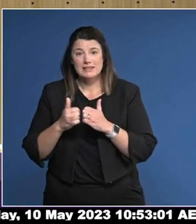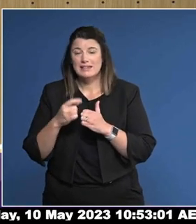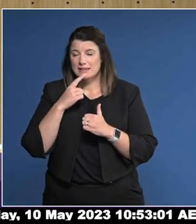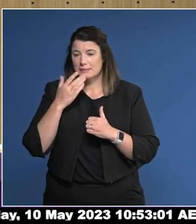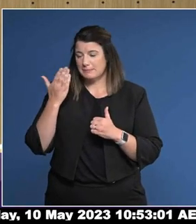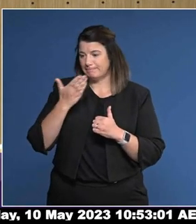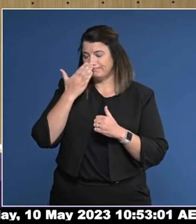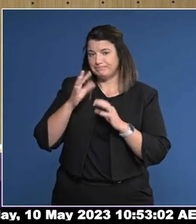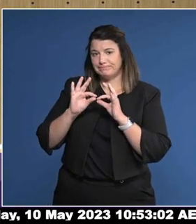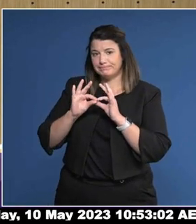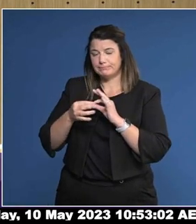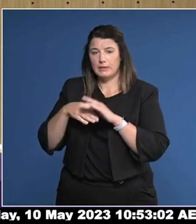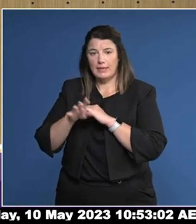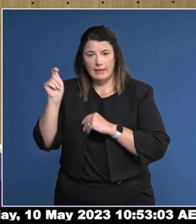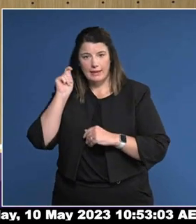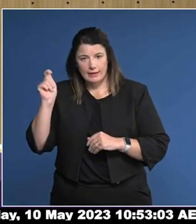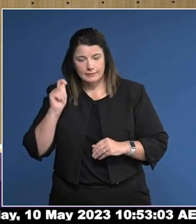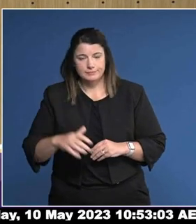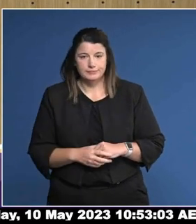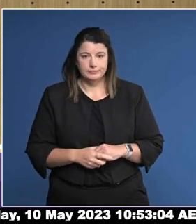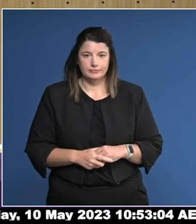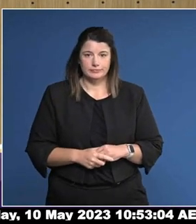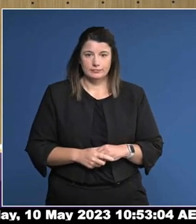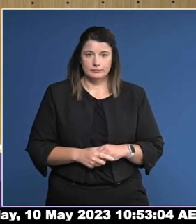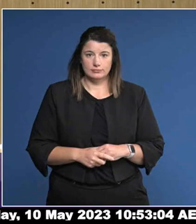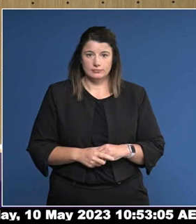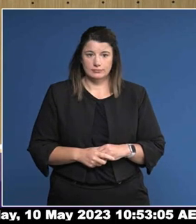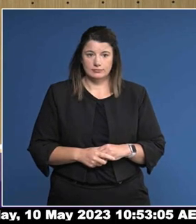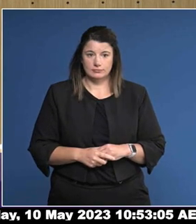in the hair. MS MAHONY: And it wasn't a smell of urine on one-off, was it?